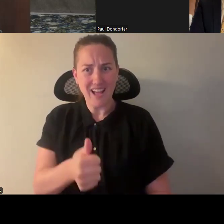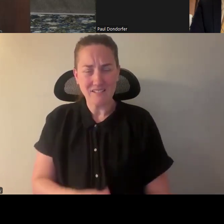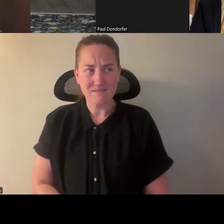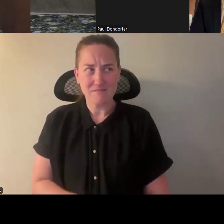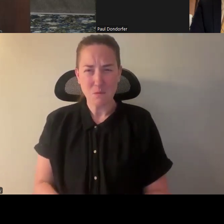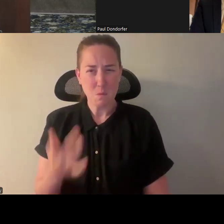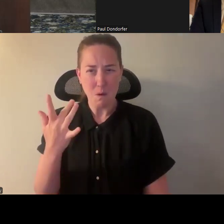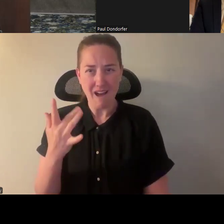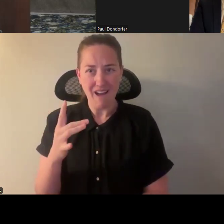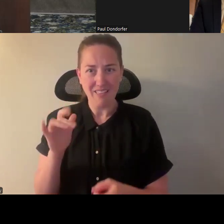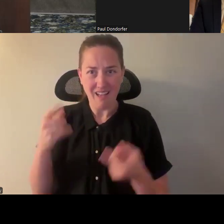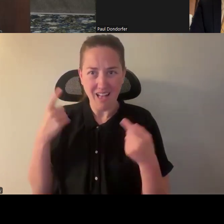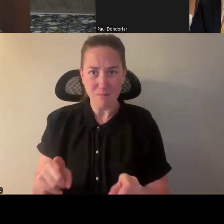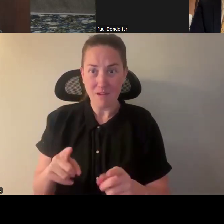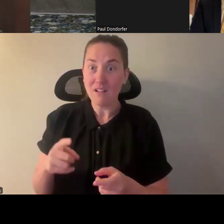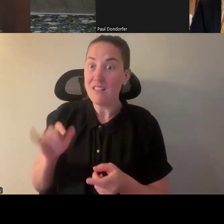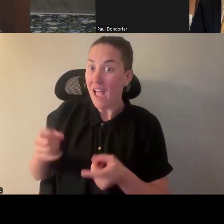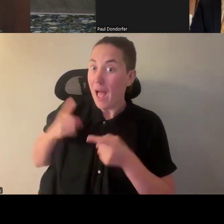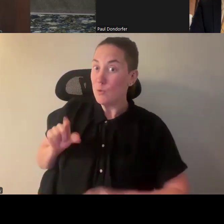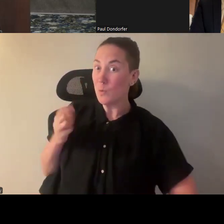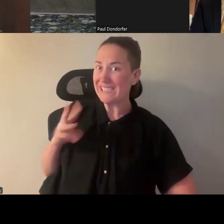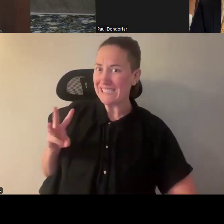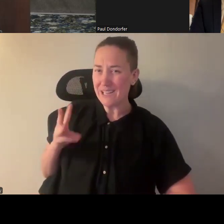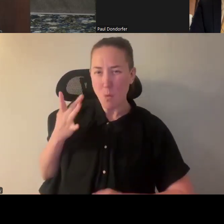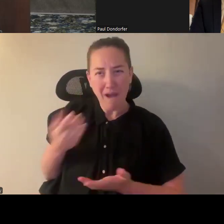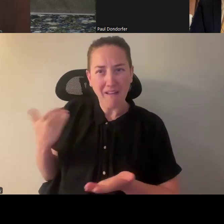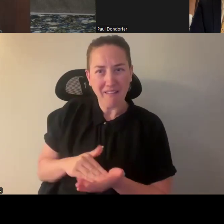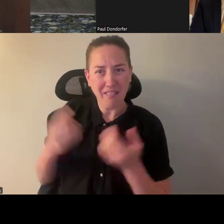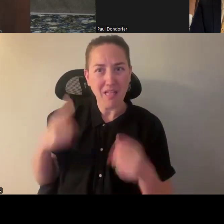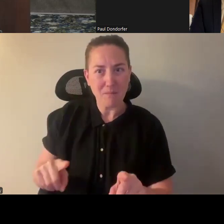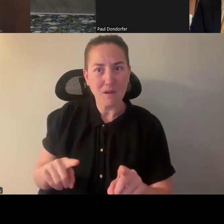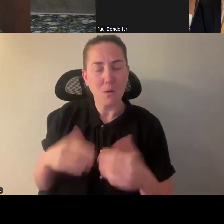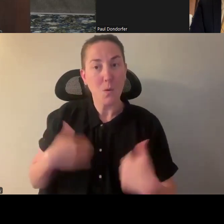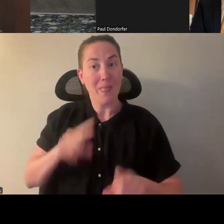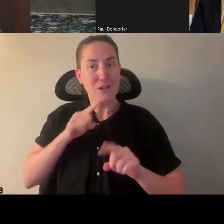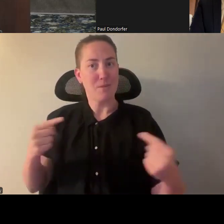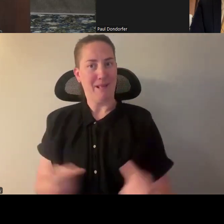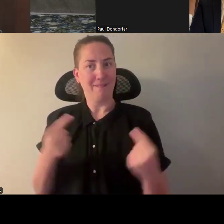we repeating the same harm we saw in 2016 The answer is painful because those in power don't